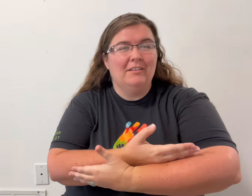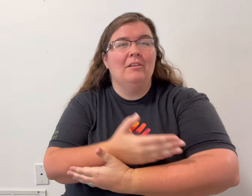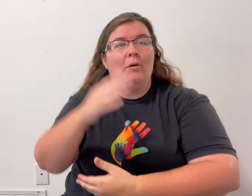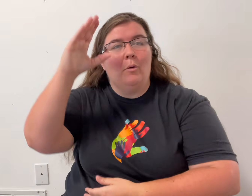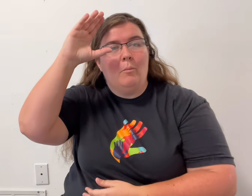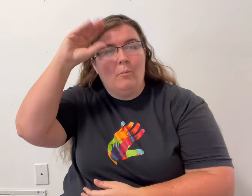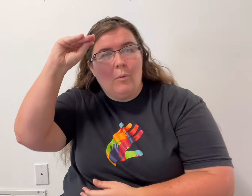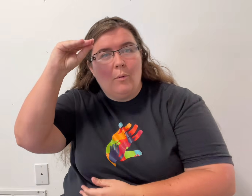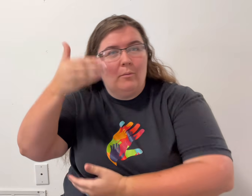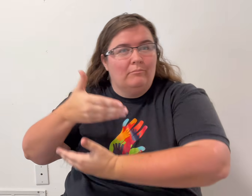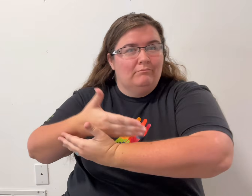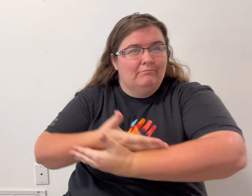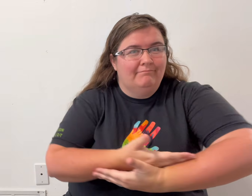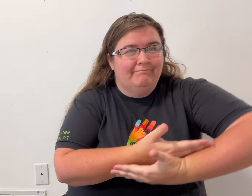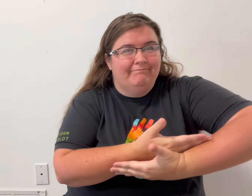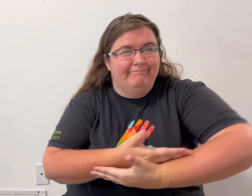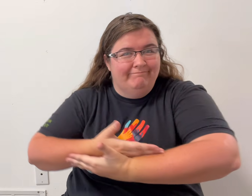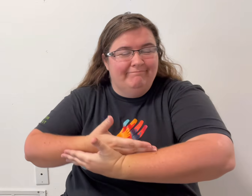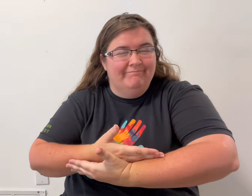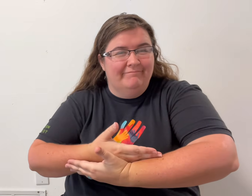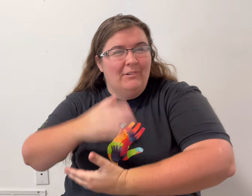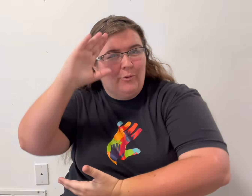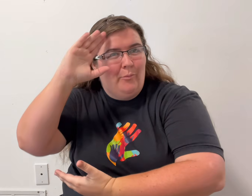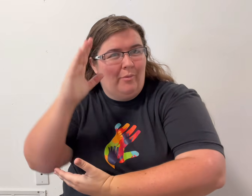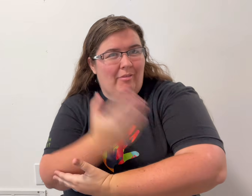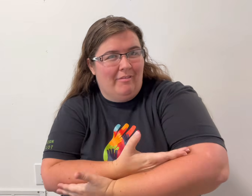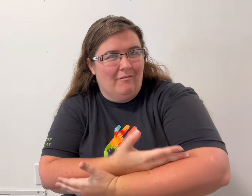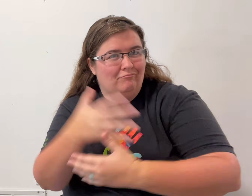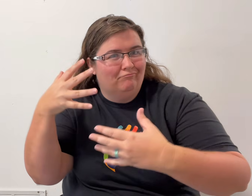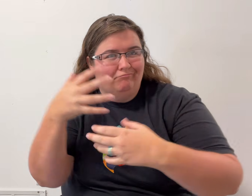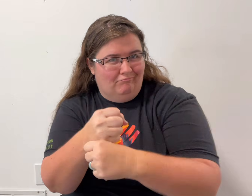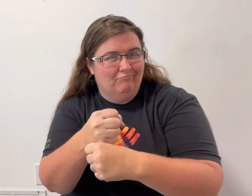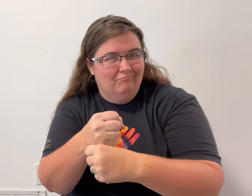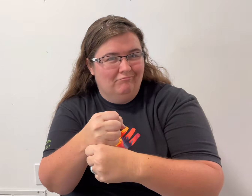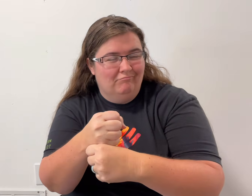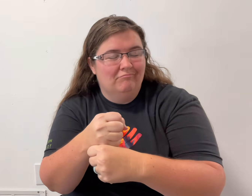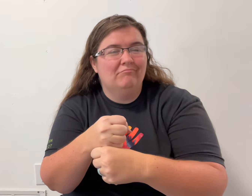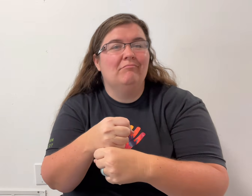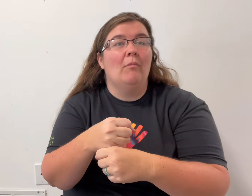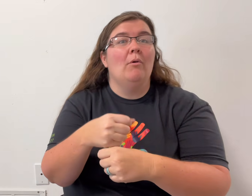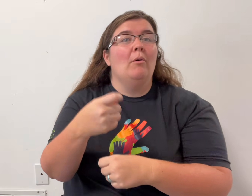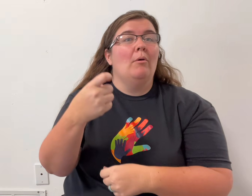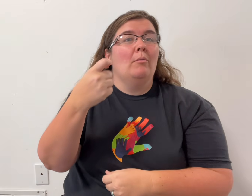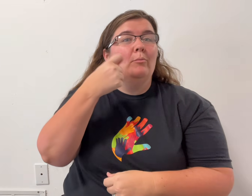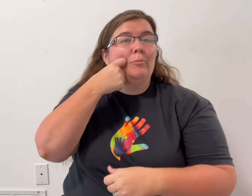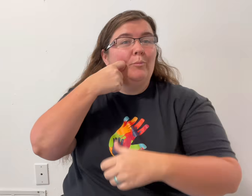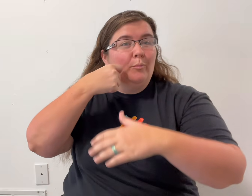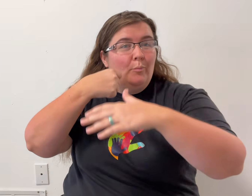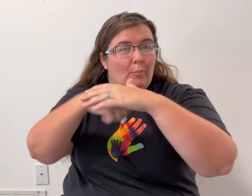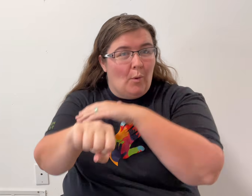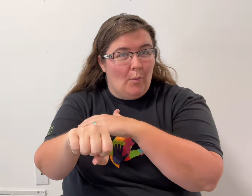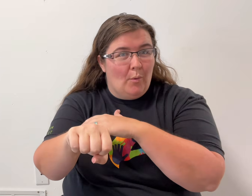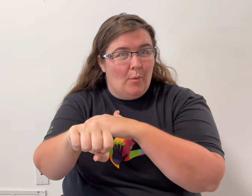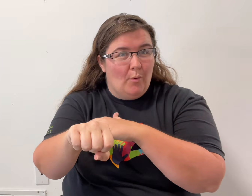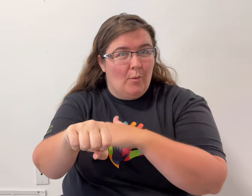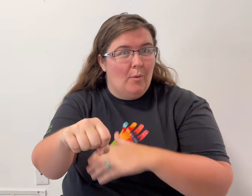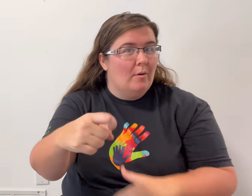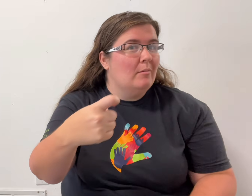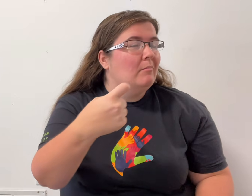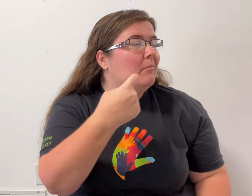Boy + baby = son It combines to make a compound sign. Then she signs these two signs: